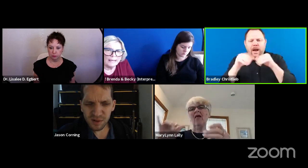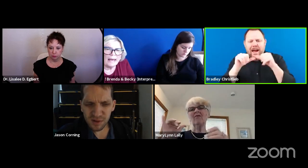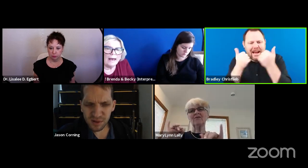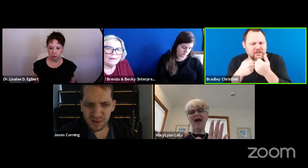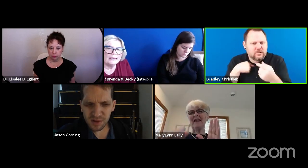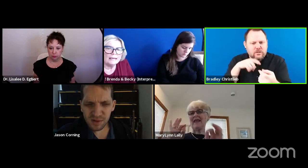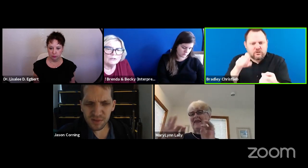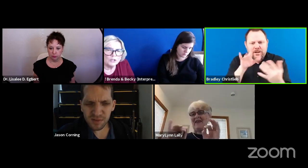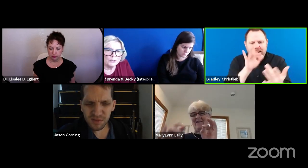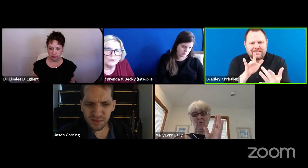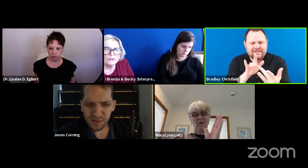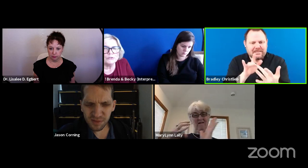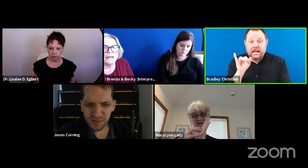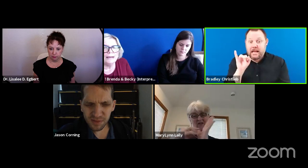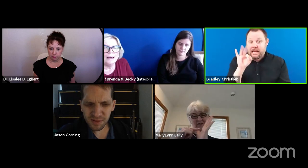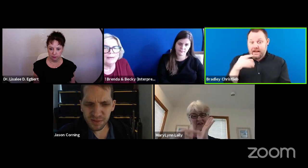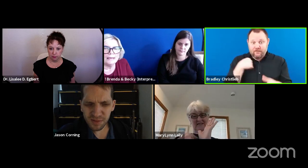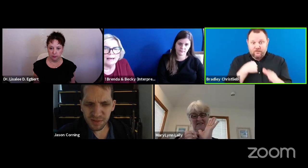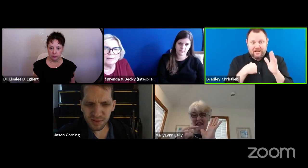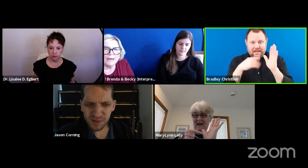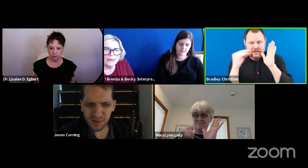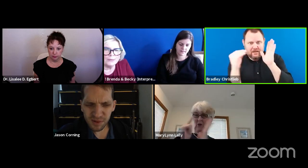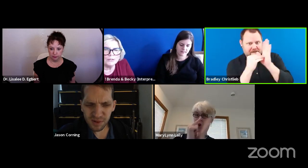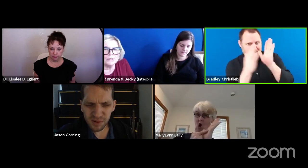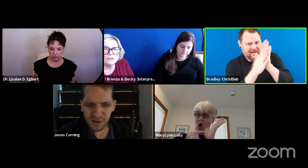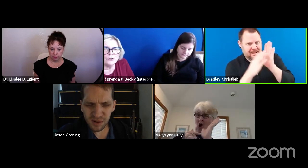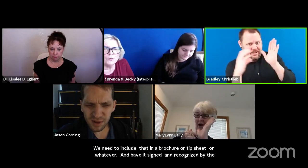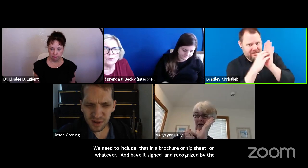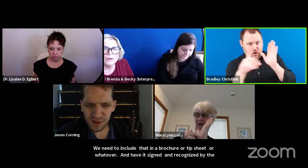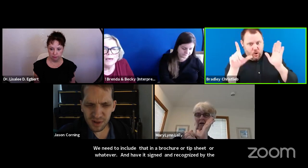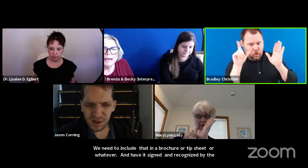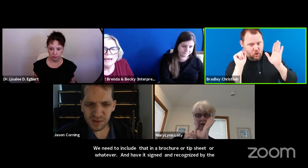explain how they can get interpreters and how they can have captions and so forth.